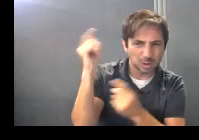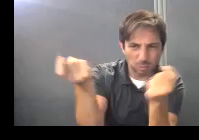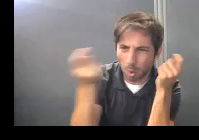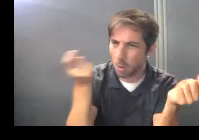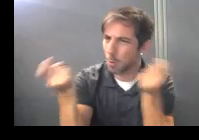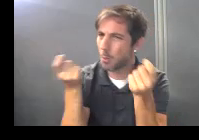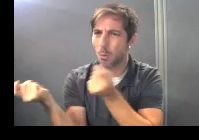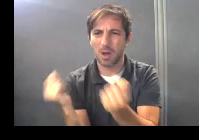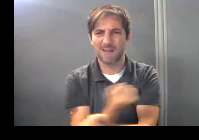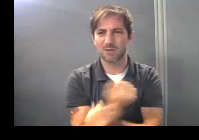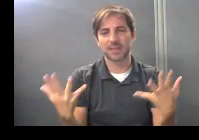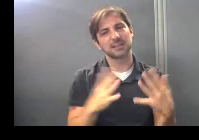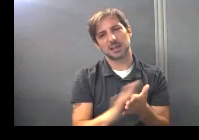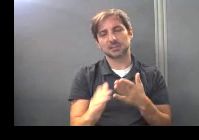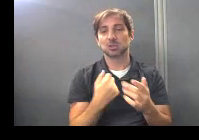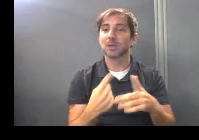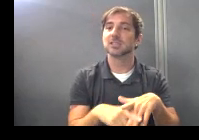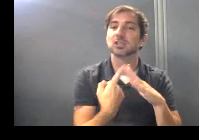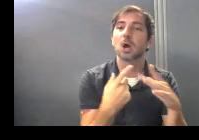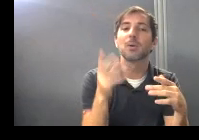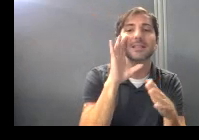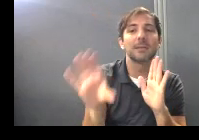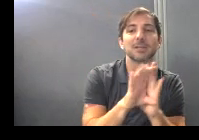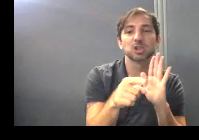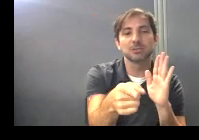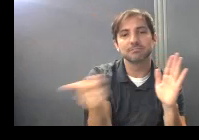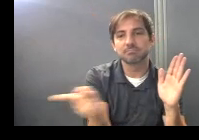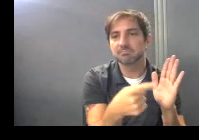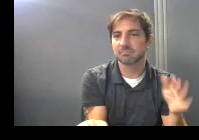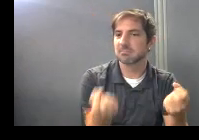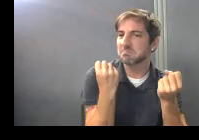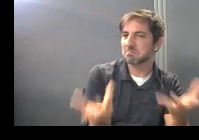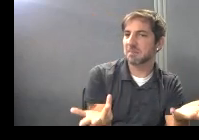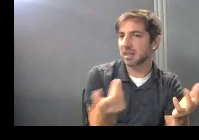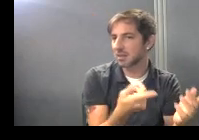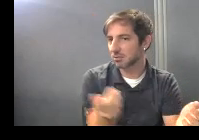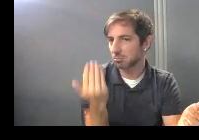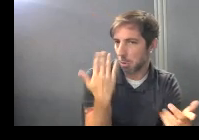I START OFF WITH A PHOTO THAT MANY OF YOU MAY BE FAMILIAR WITH FROM A DISABILITY RIGHT'S